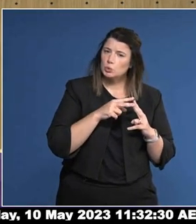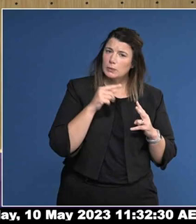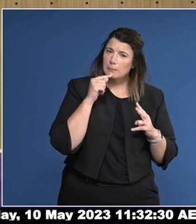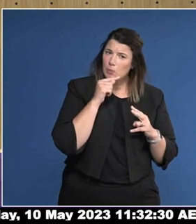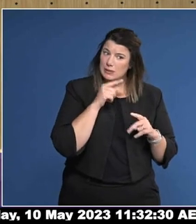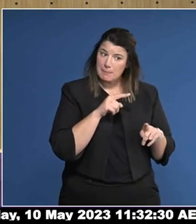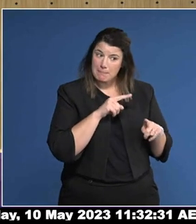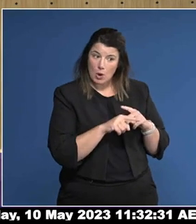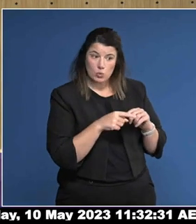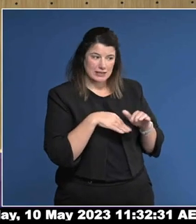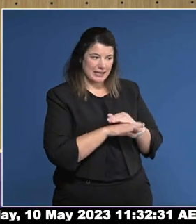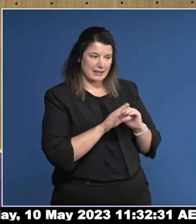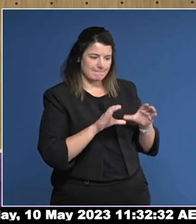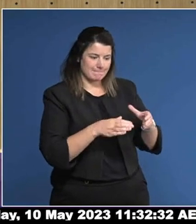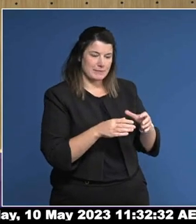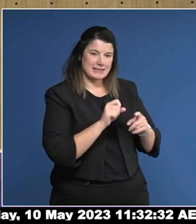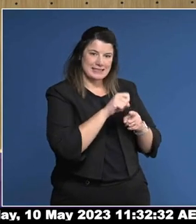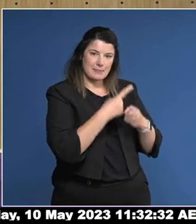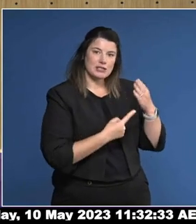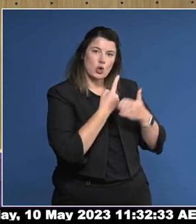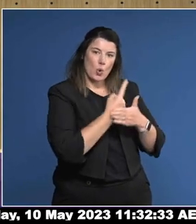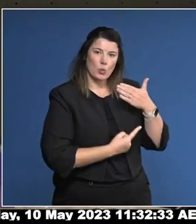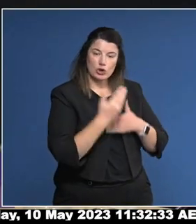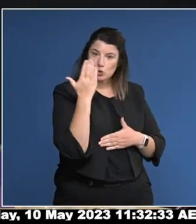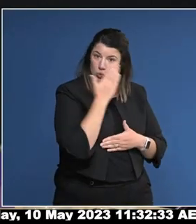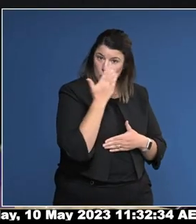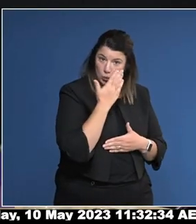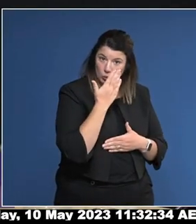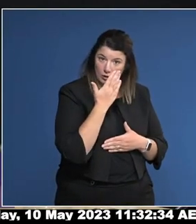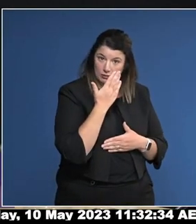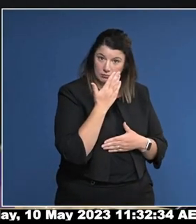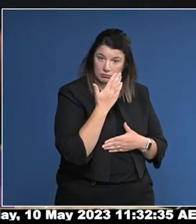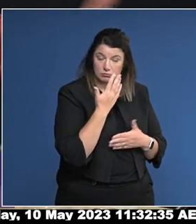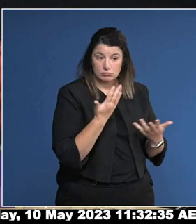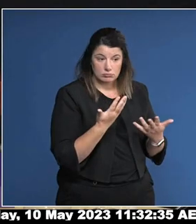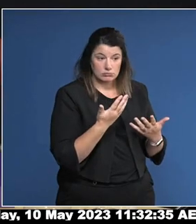special education development unit, which is a school, I understand, specifically designed